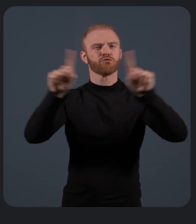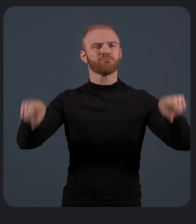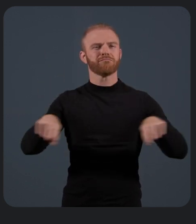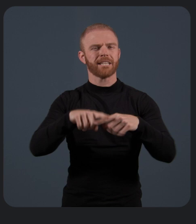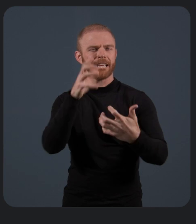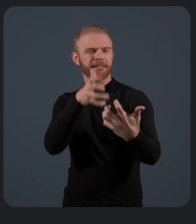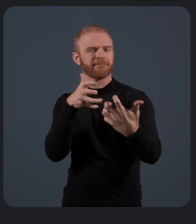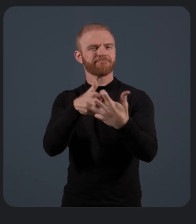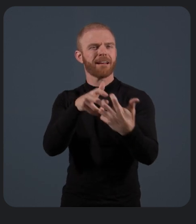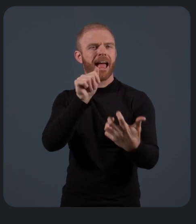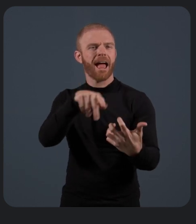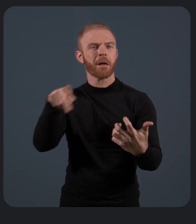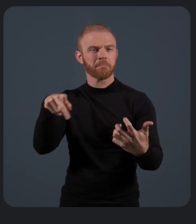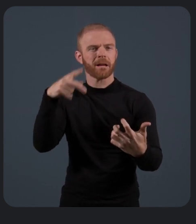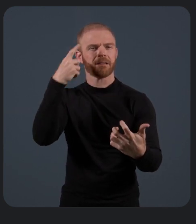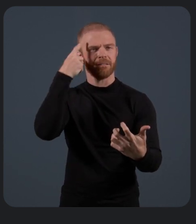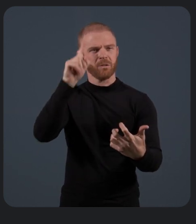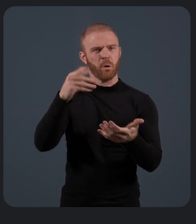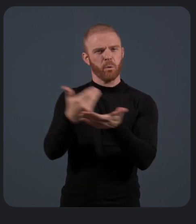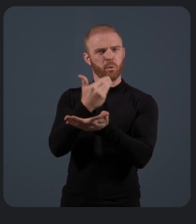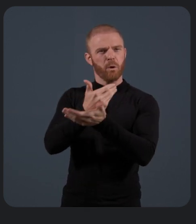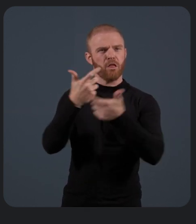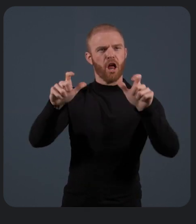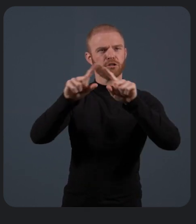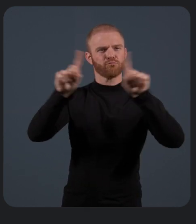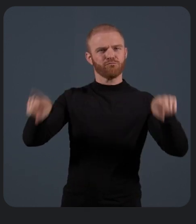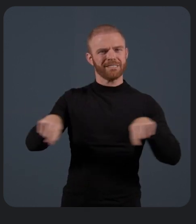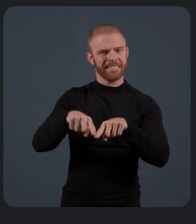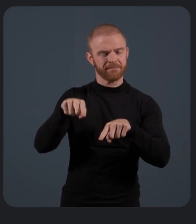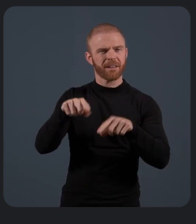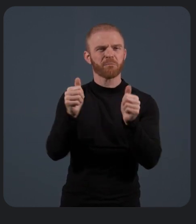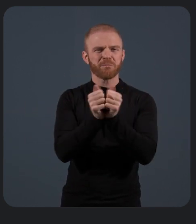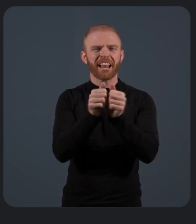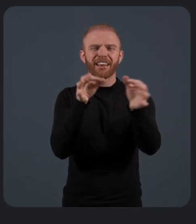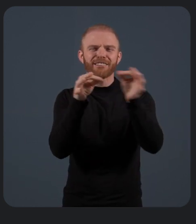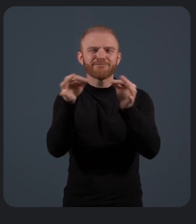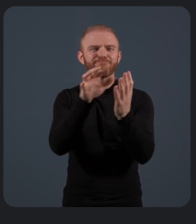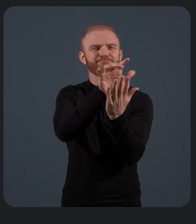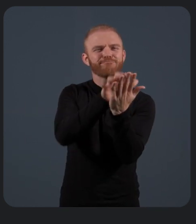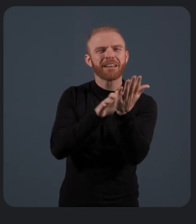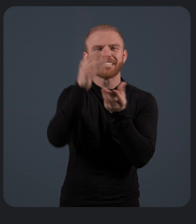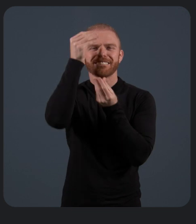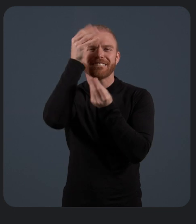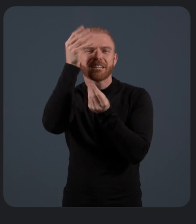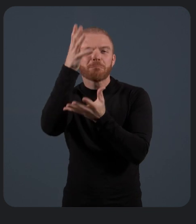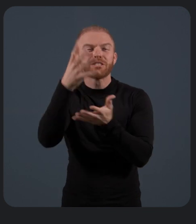with new large-screen focused editorial content and a separate review and rating system